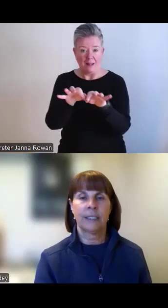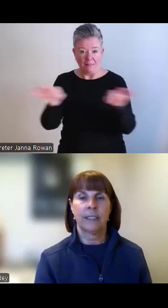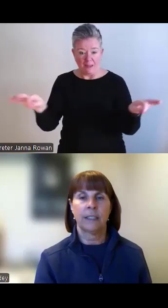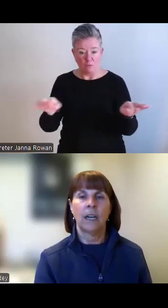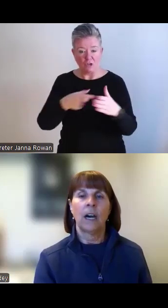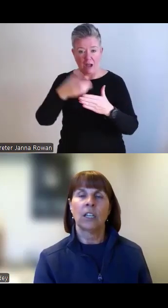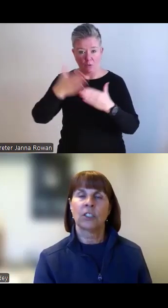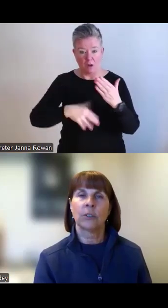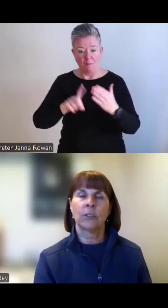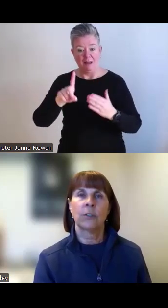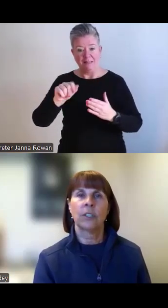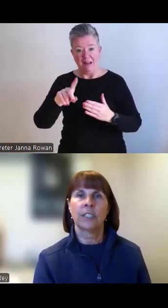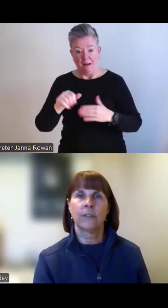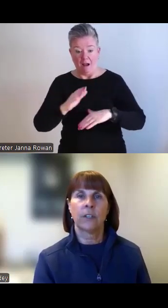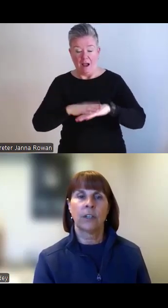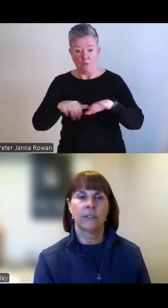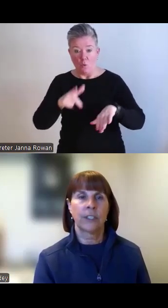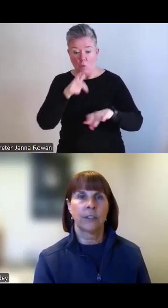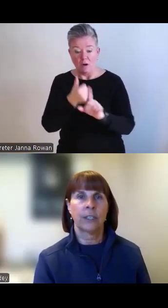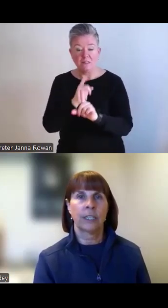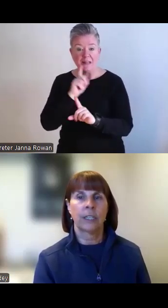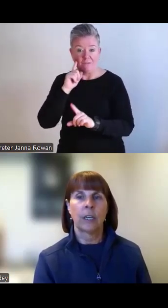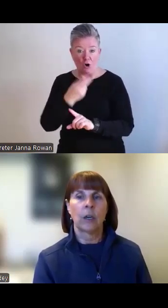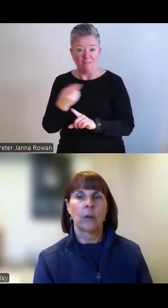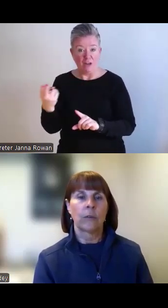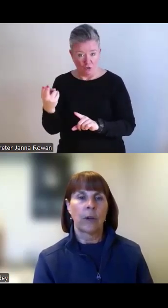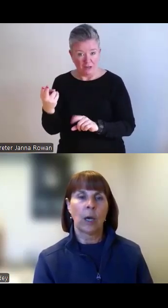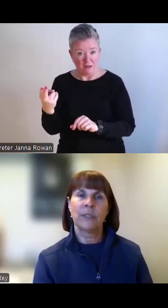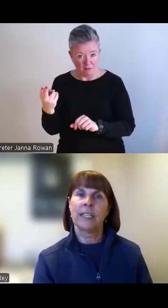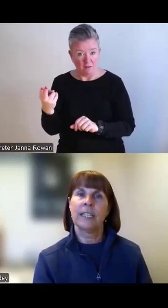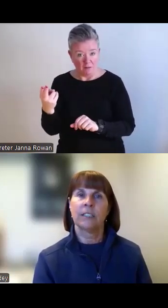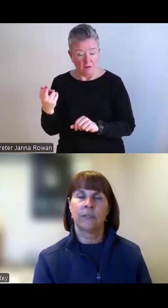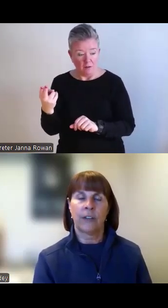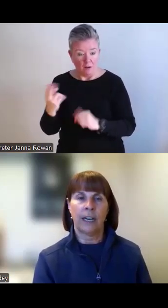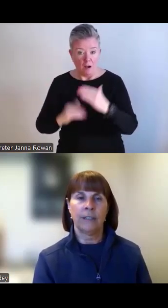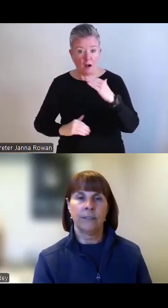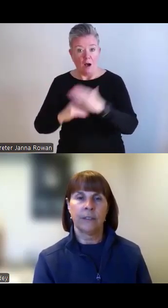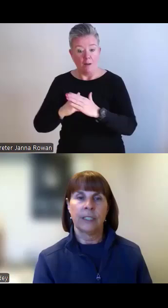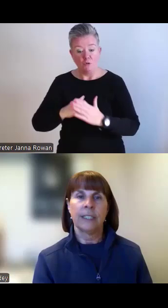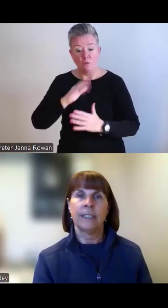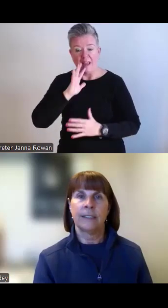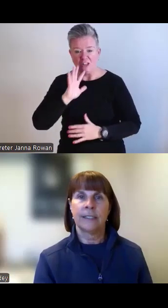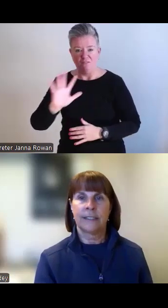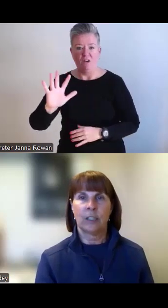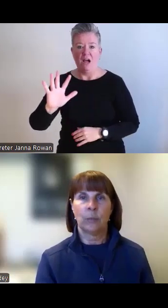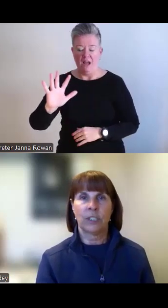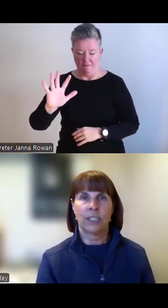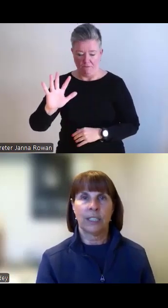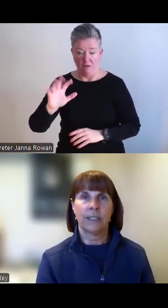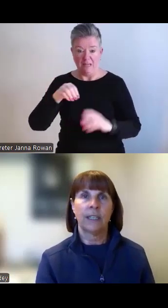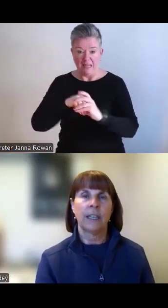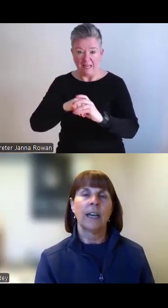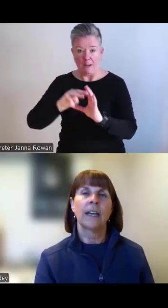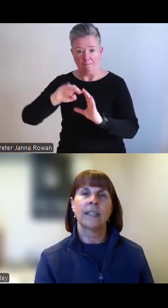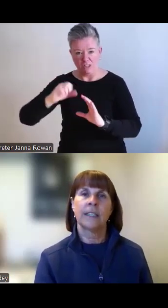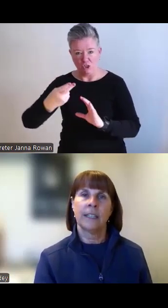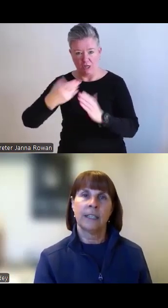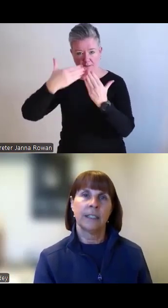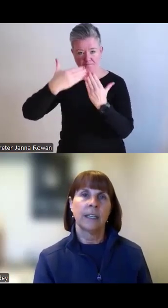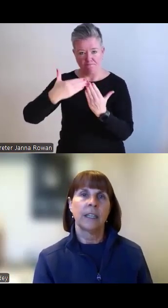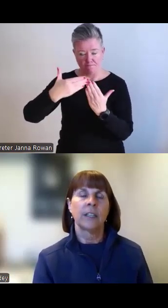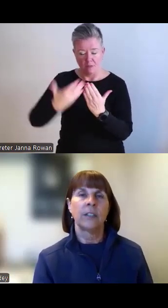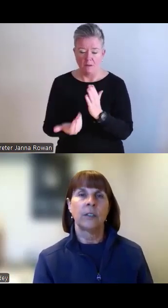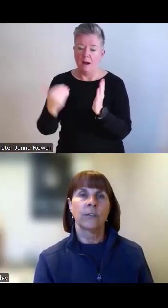data on children who are deaf or hard of hearing up to age five in the state of Michigan. Again,